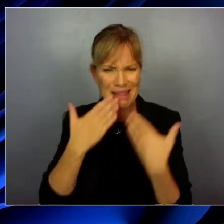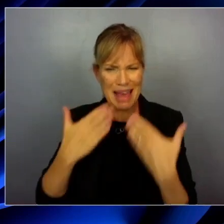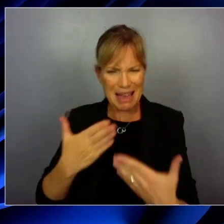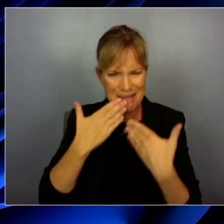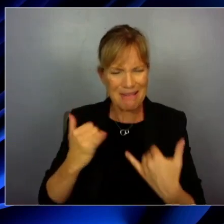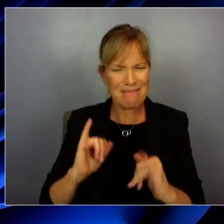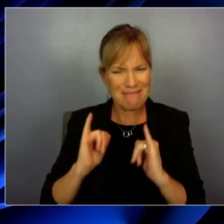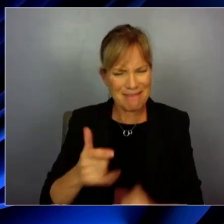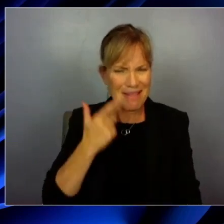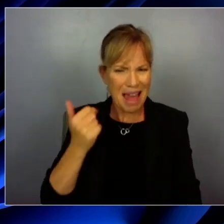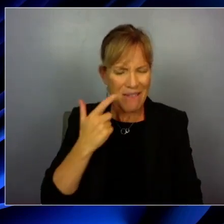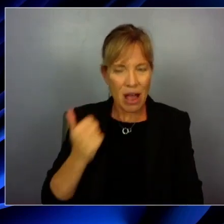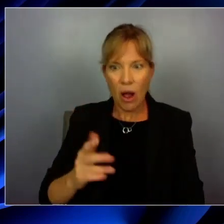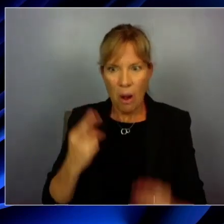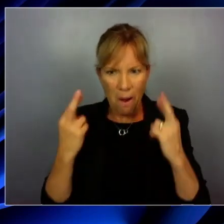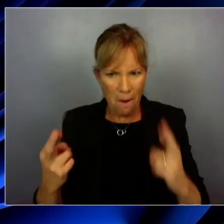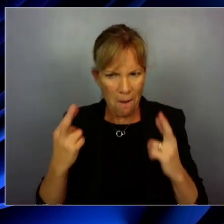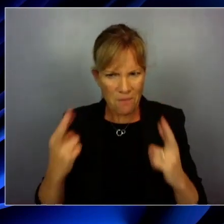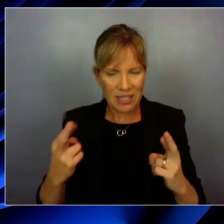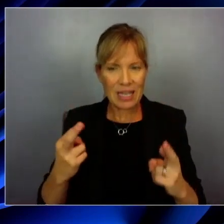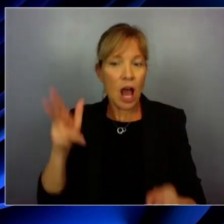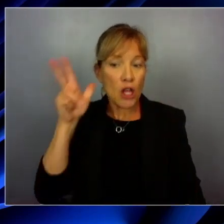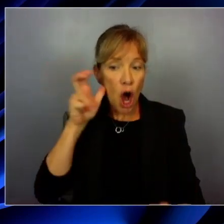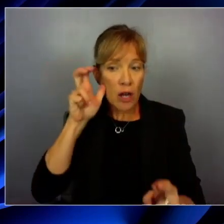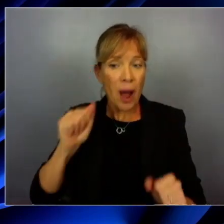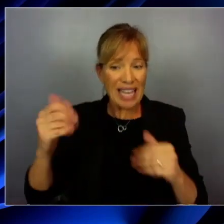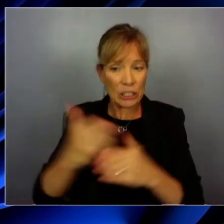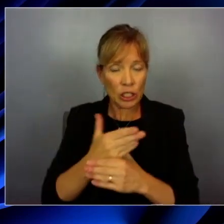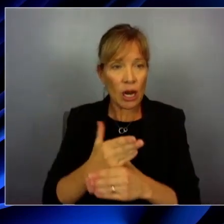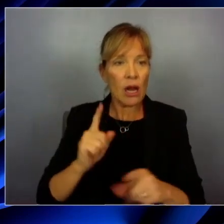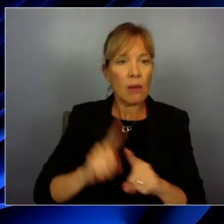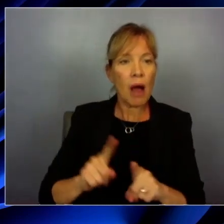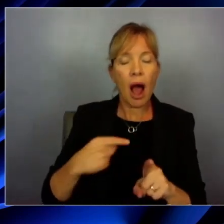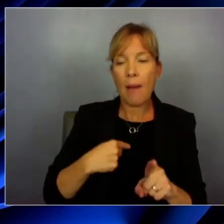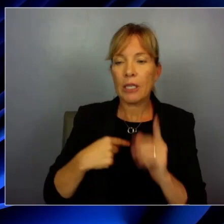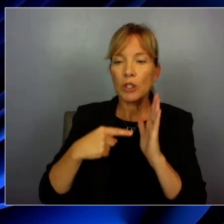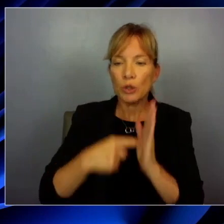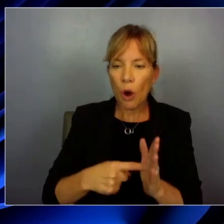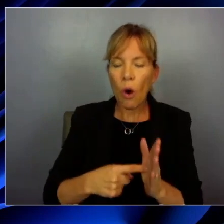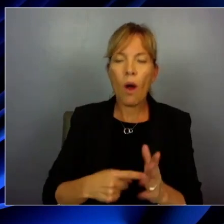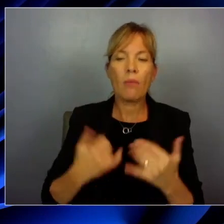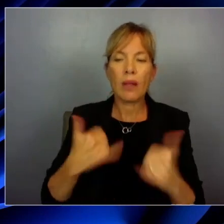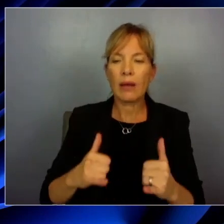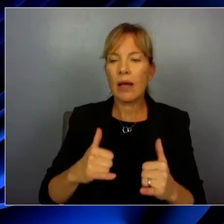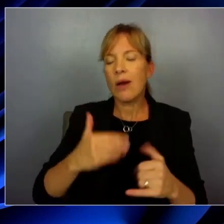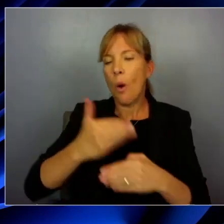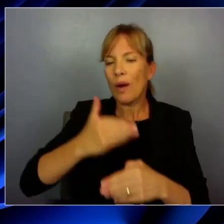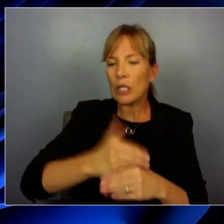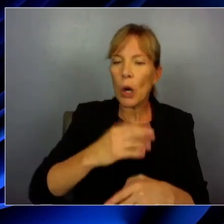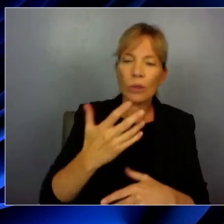Hopefully the audio is sharing, but essentially, I'm going to play a few Windows 10 sounds followed by some Windows 11 sounds and just confirm for